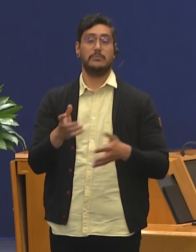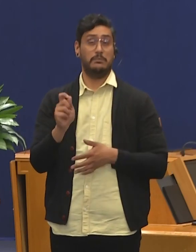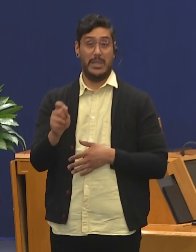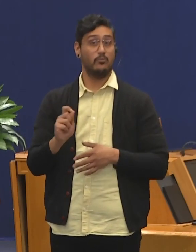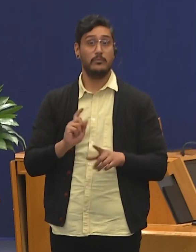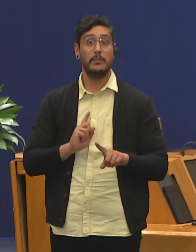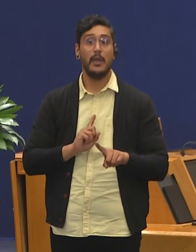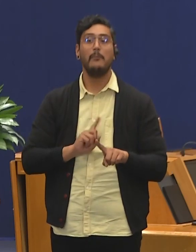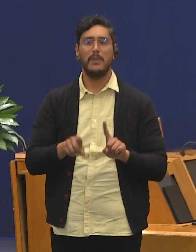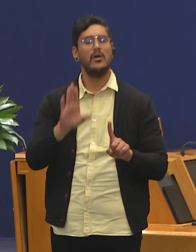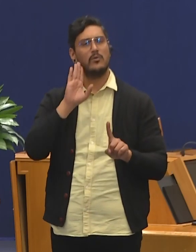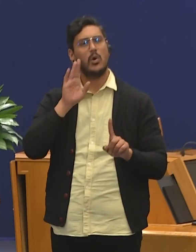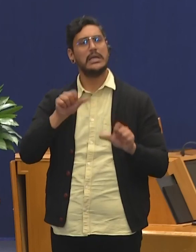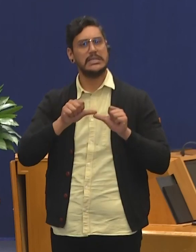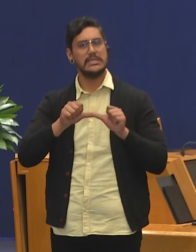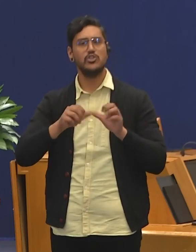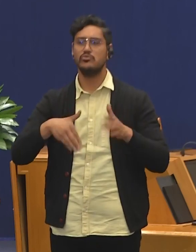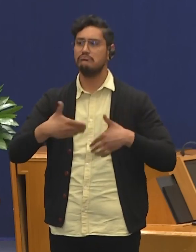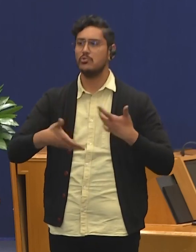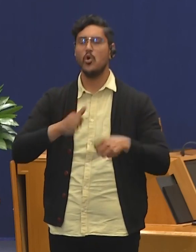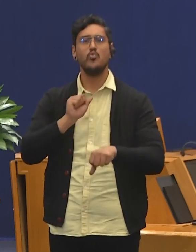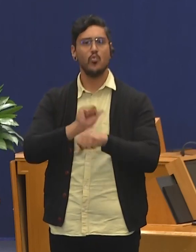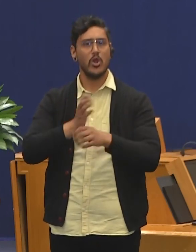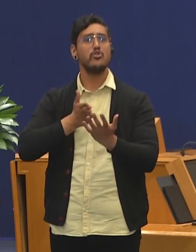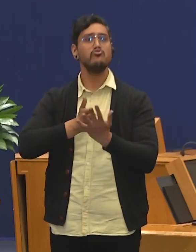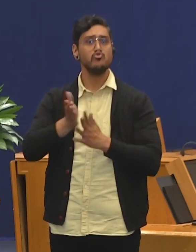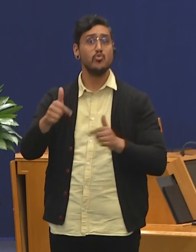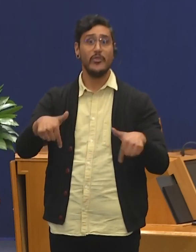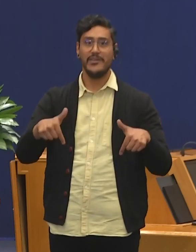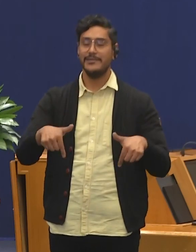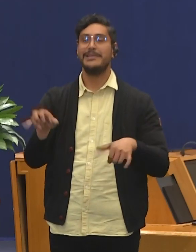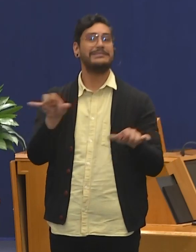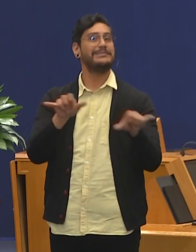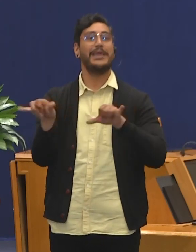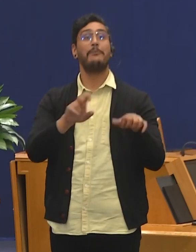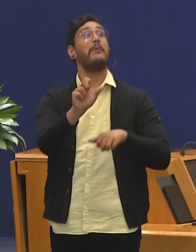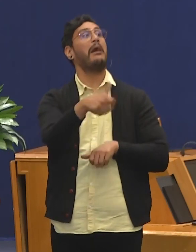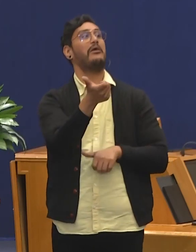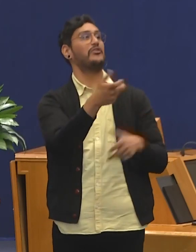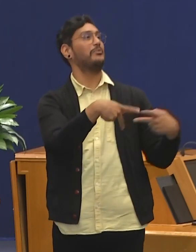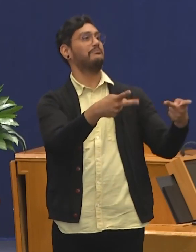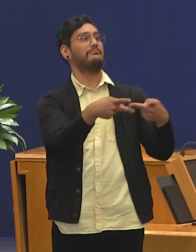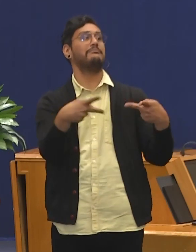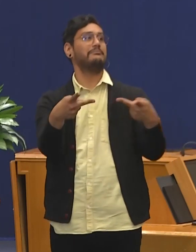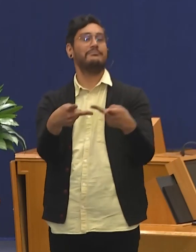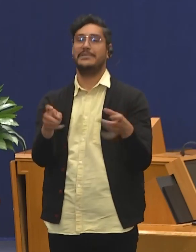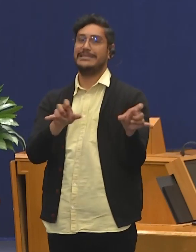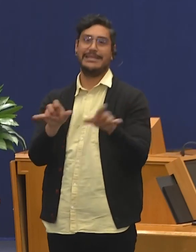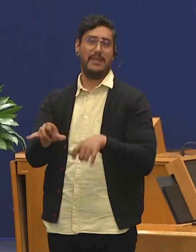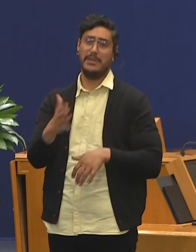SO I WILL JUST LEAVE IT AT THAT. BUT WE CONTINUE TO WORK THROUGH THIS JUST AS MANY OTHER LOCAL